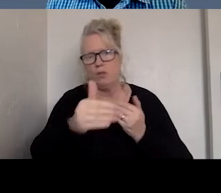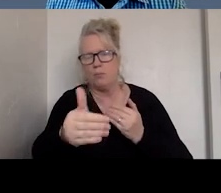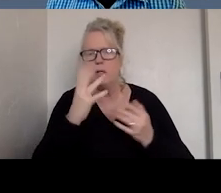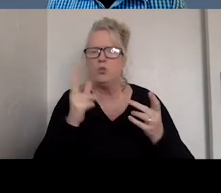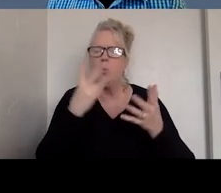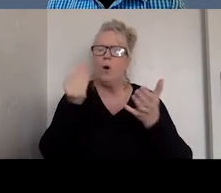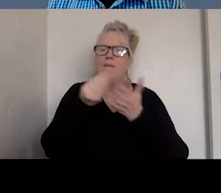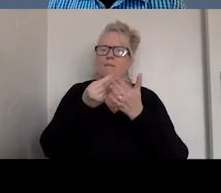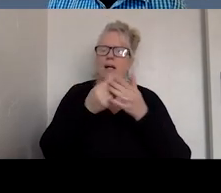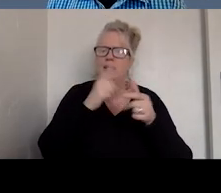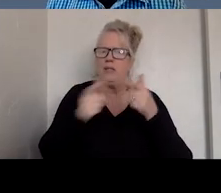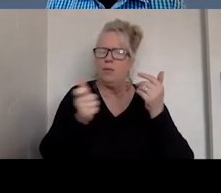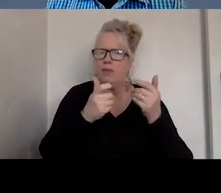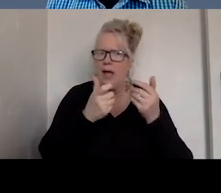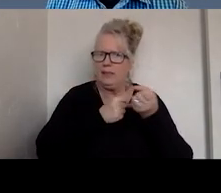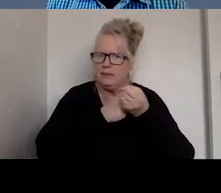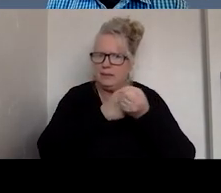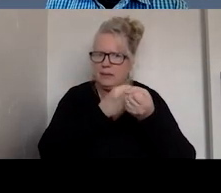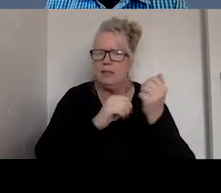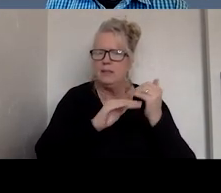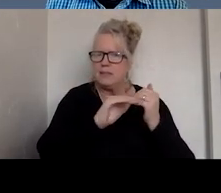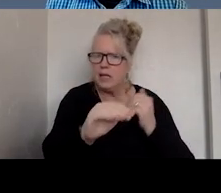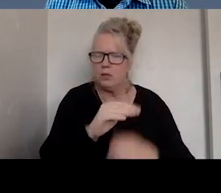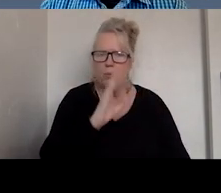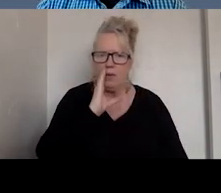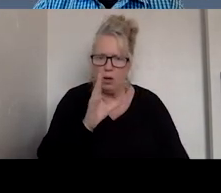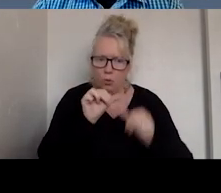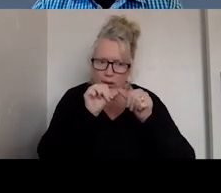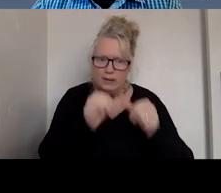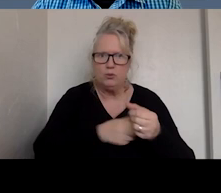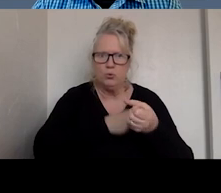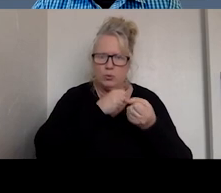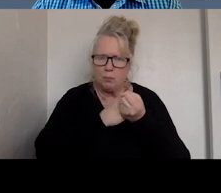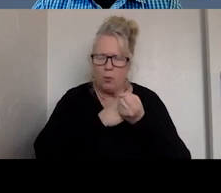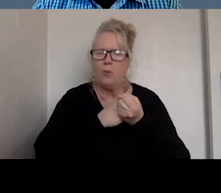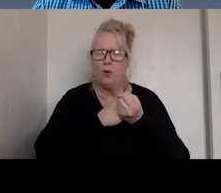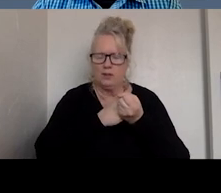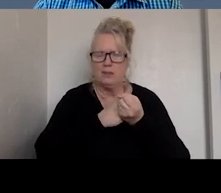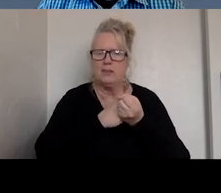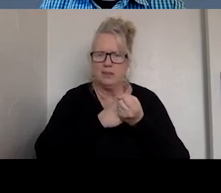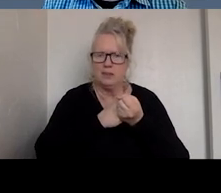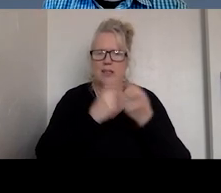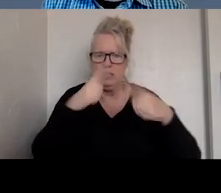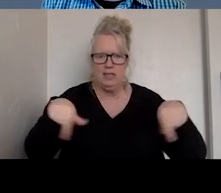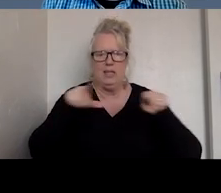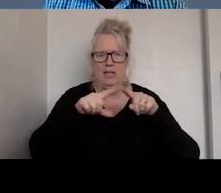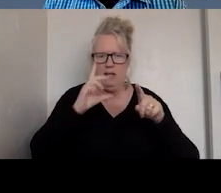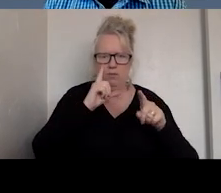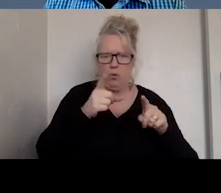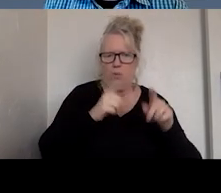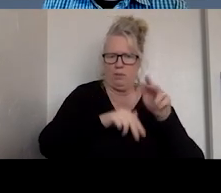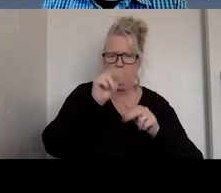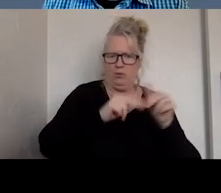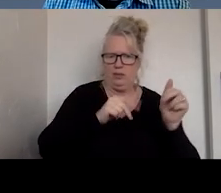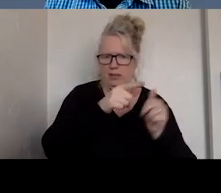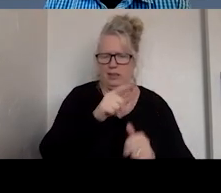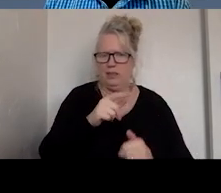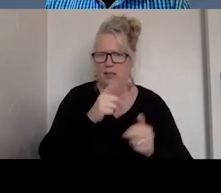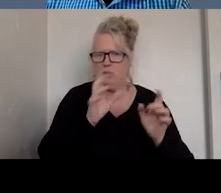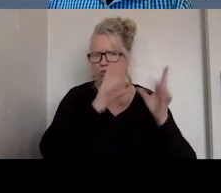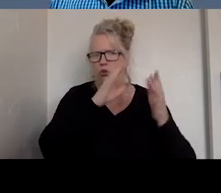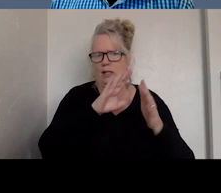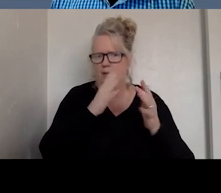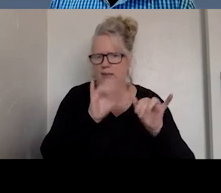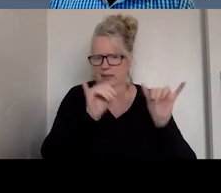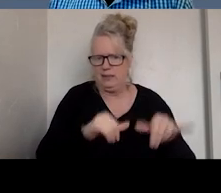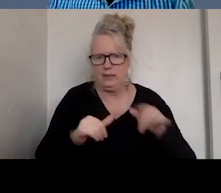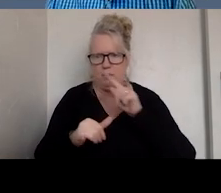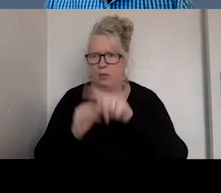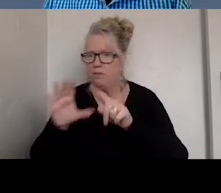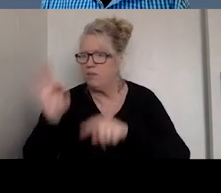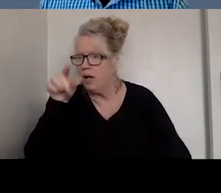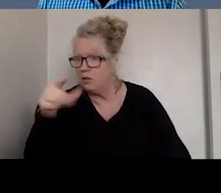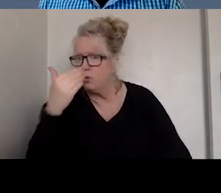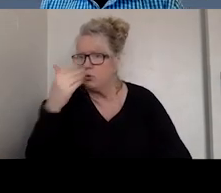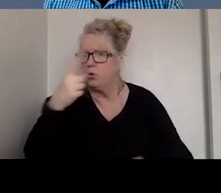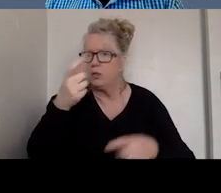WHAT ARE THE FUNDINGS THAT ARE GOING TO SUPPORT THE SYSTEM? HOW